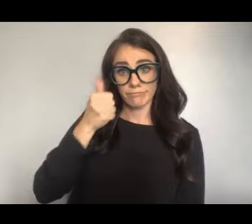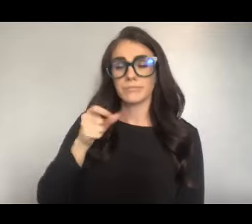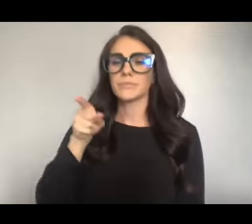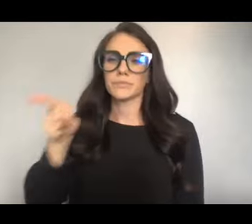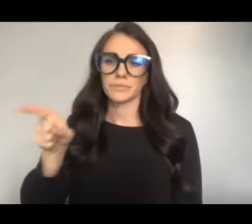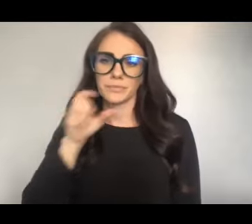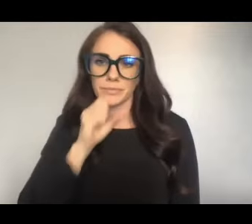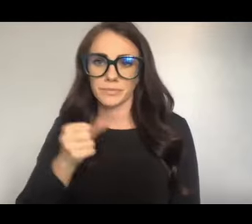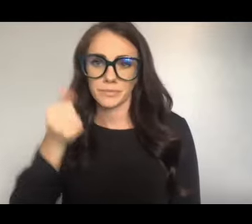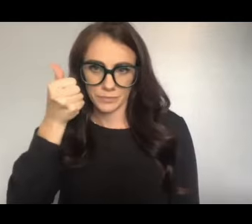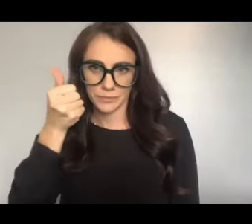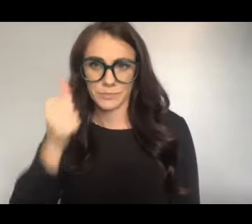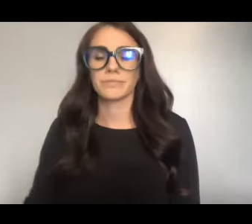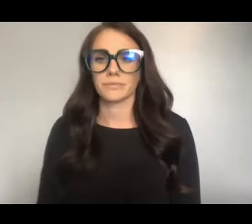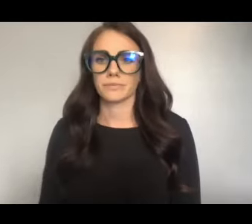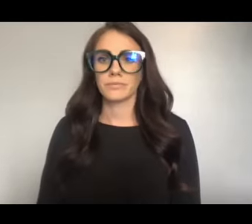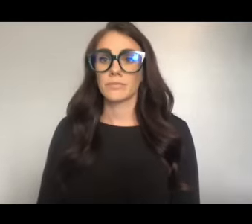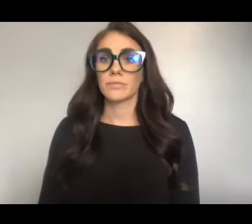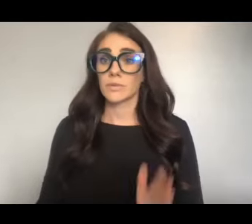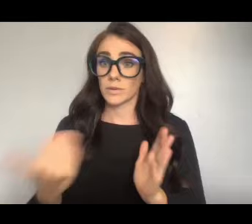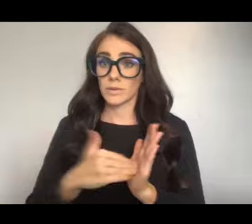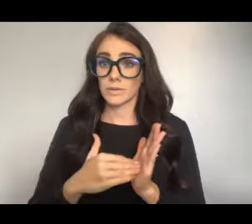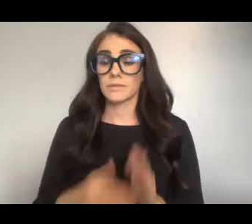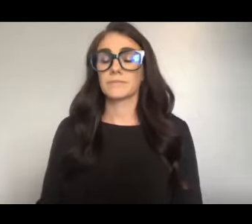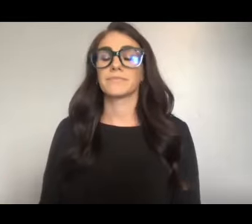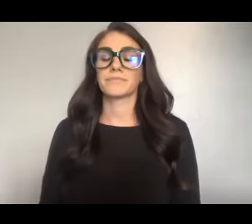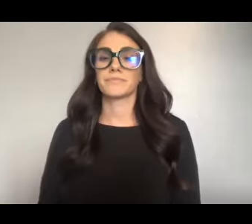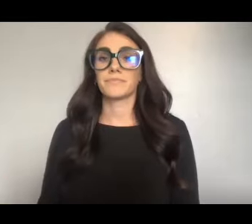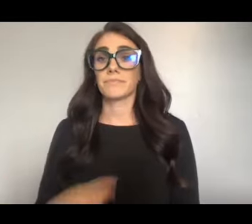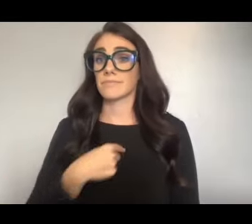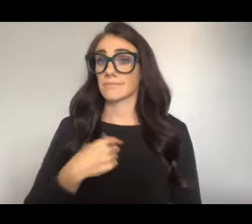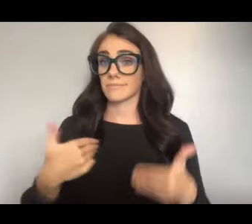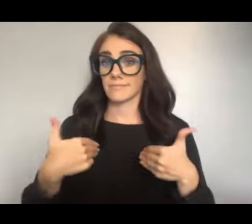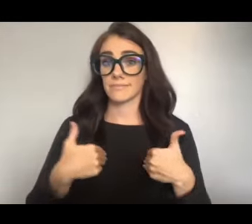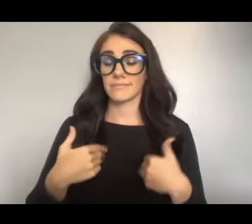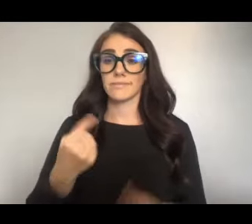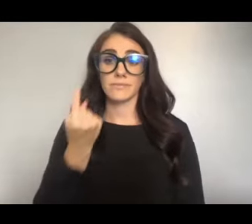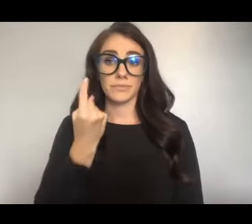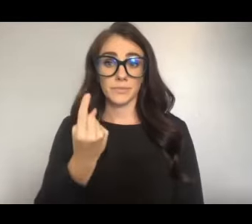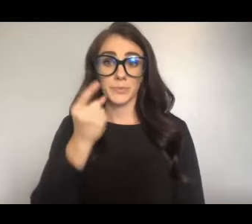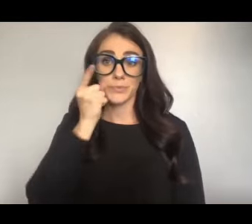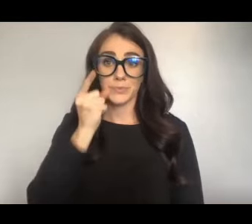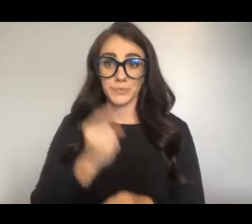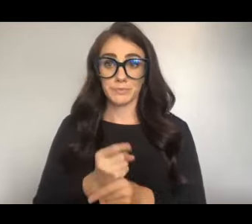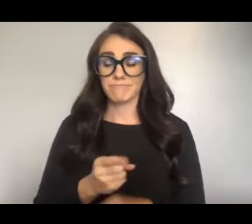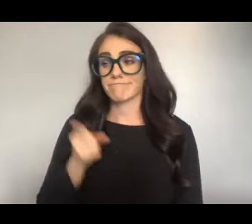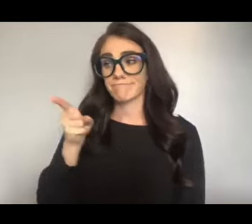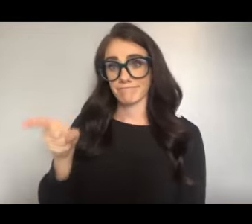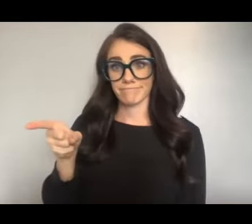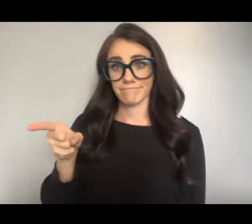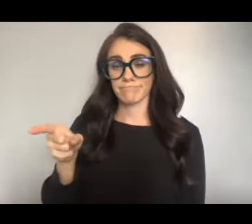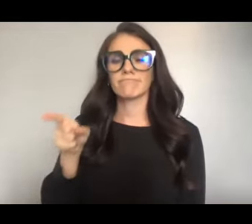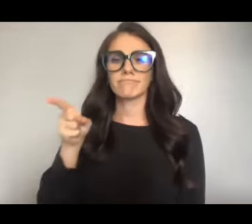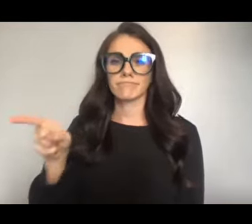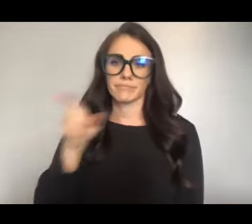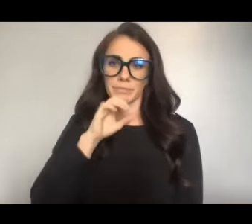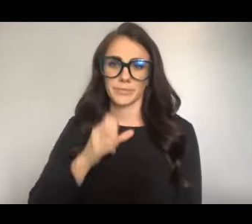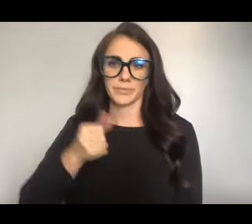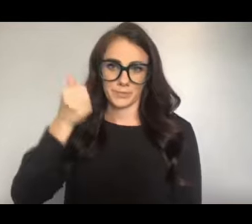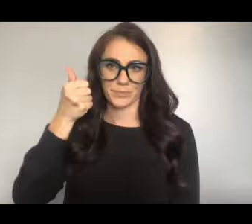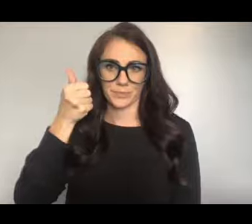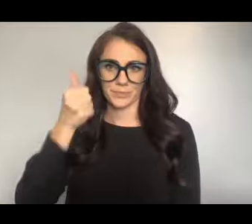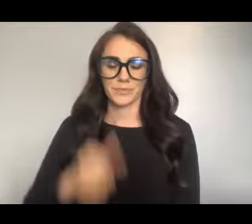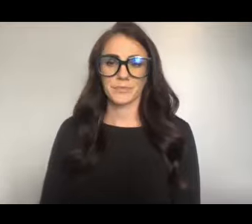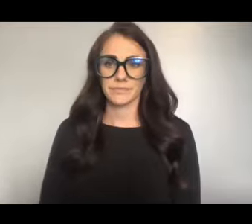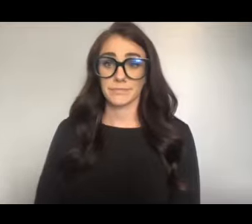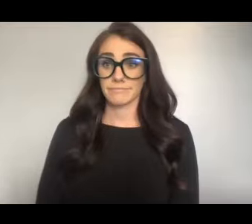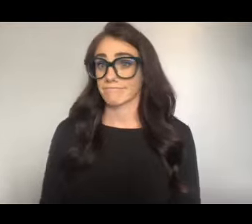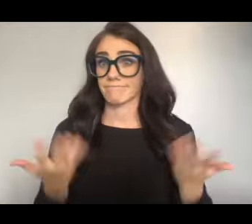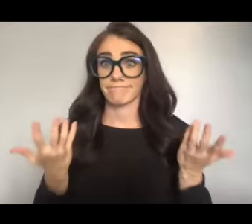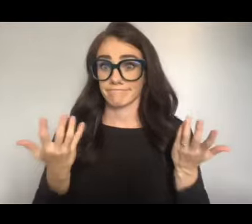Either I'm older or she's older. So again, "ME HAVE ONE SISTER IX-she OLDER.